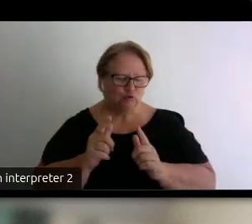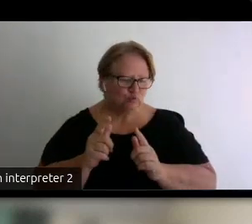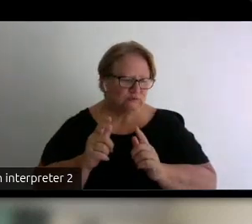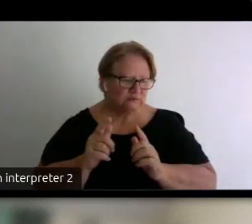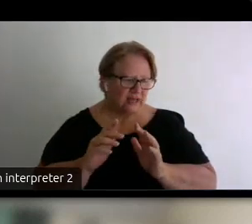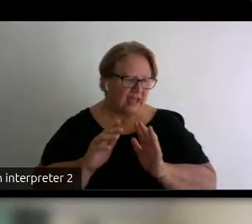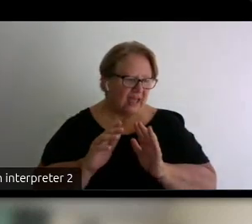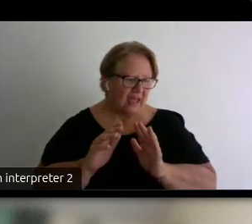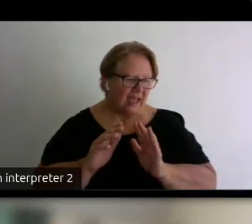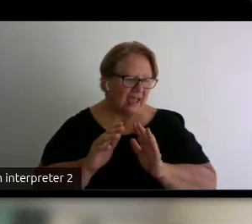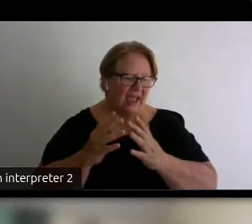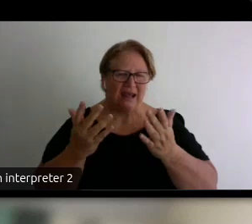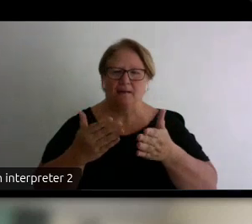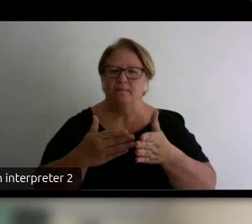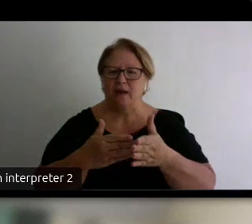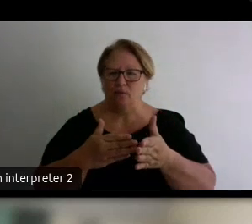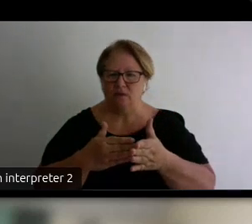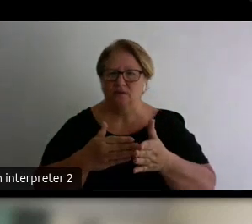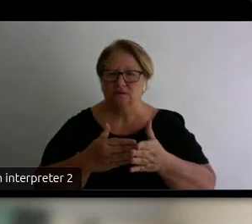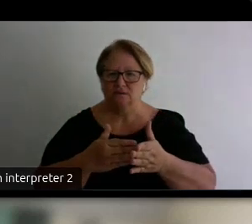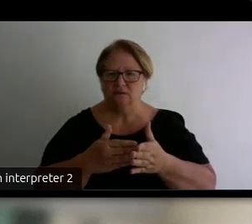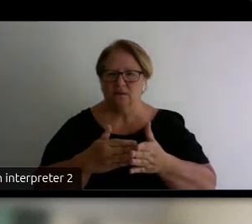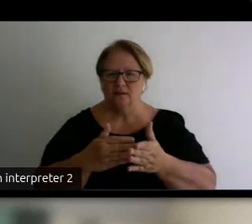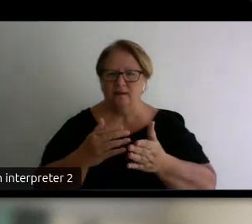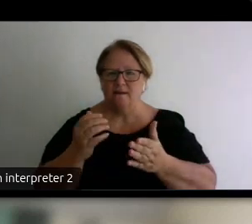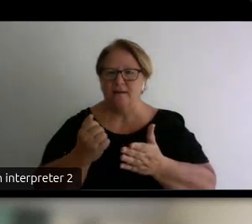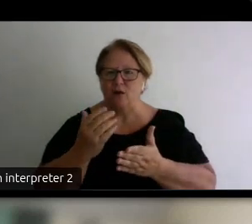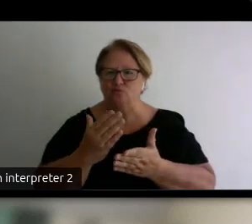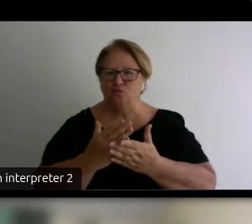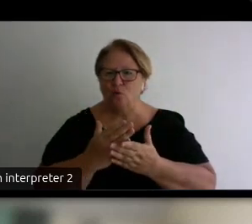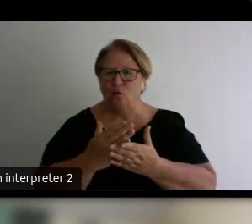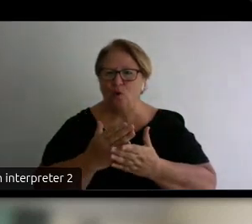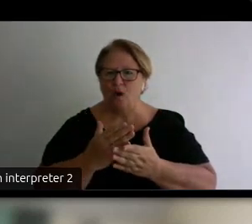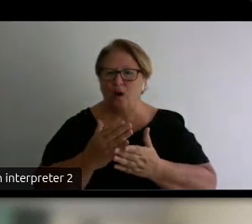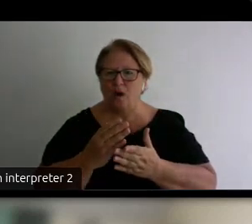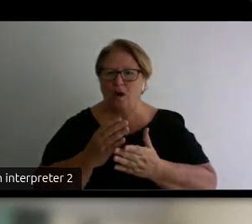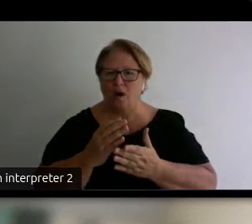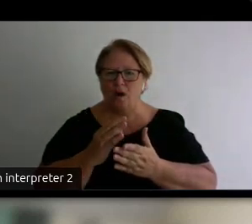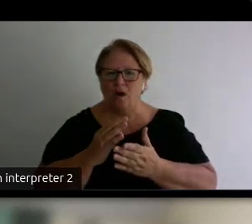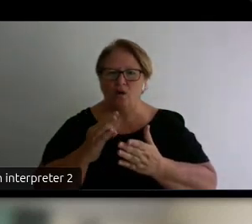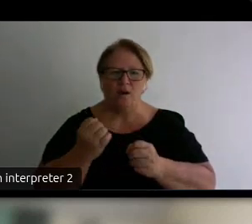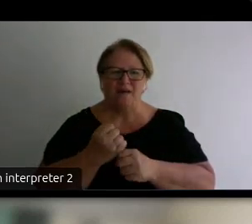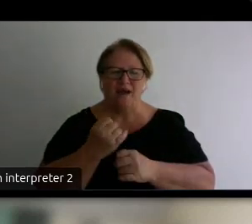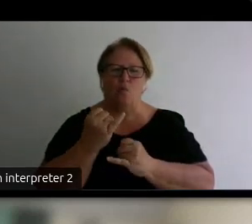further barriers. We we want to ensure that we're not ret-traumatizing the client by them having to